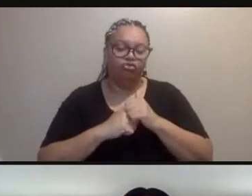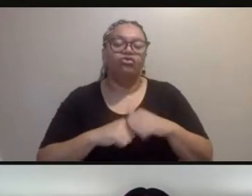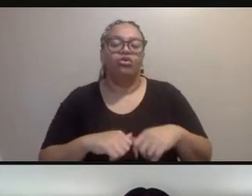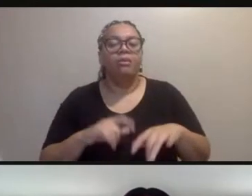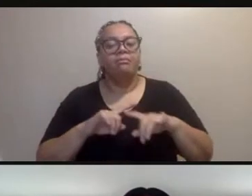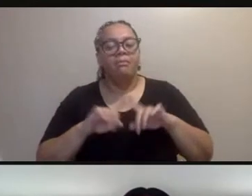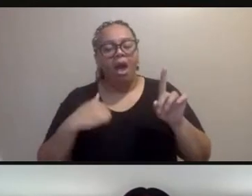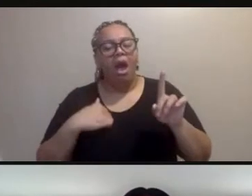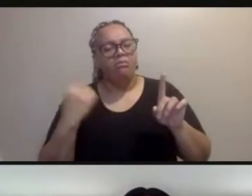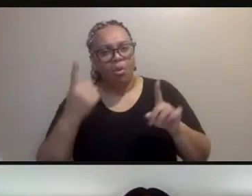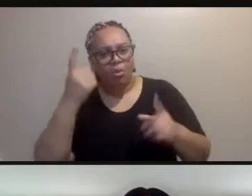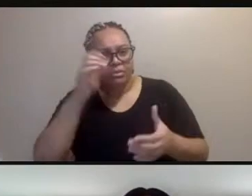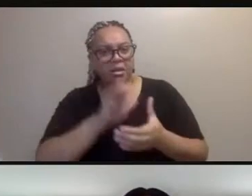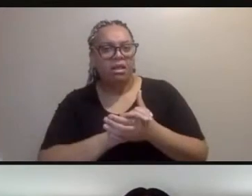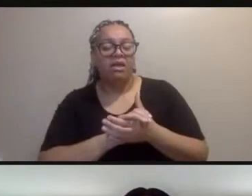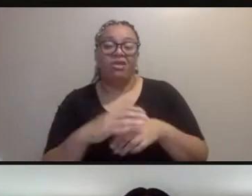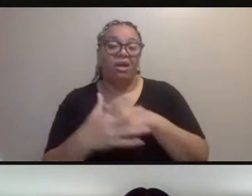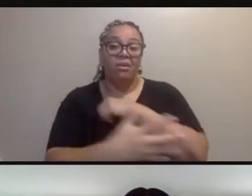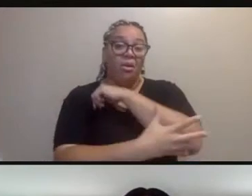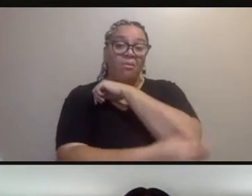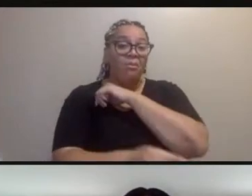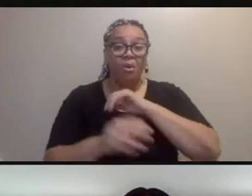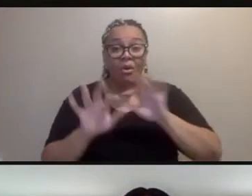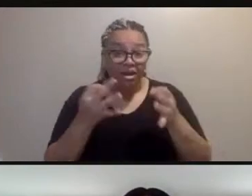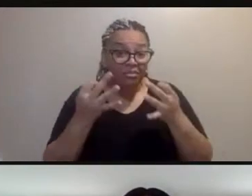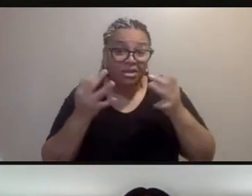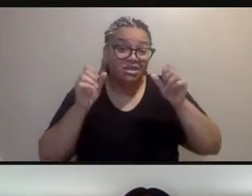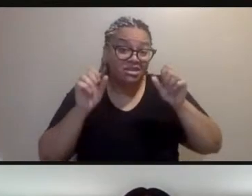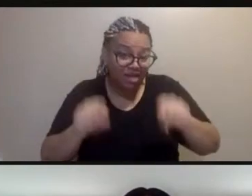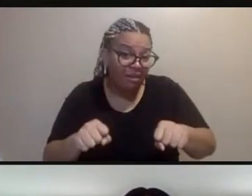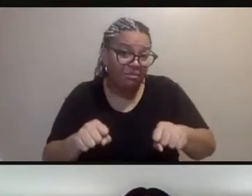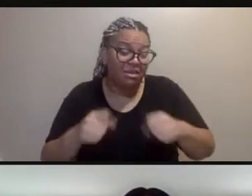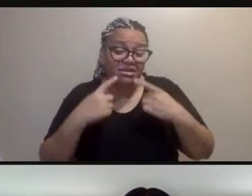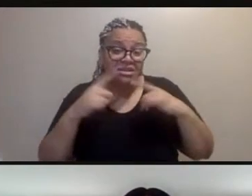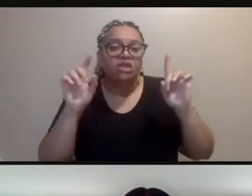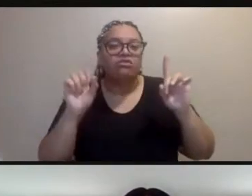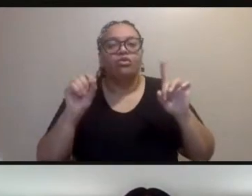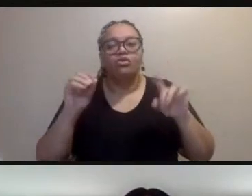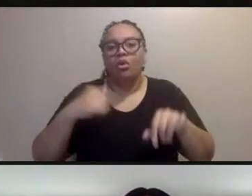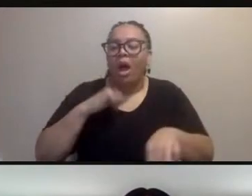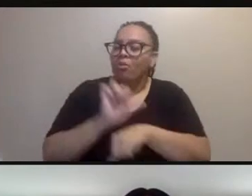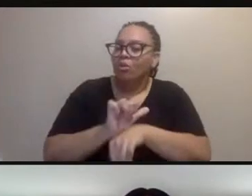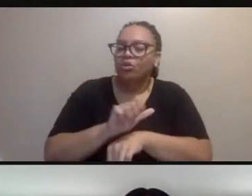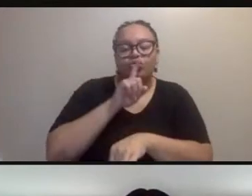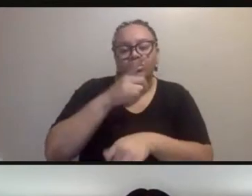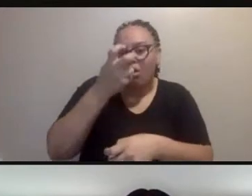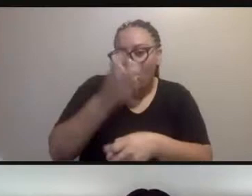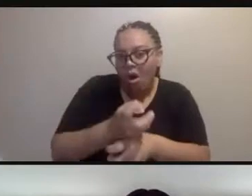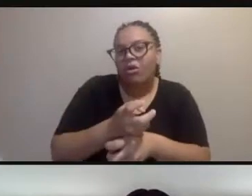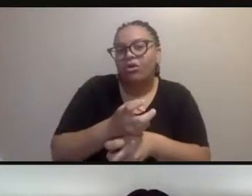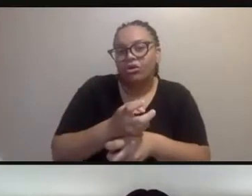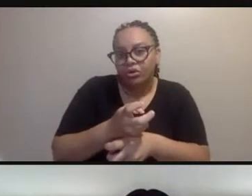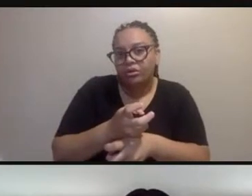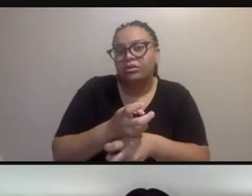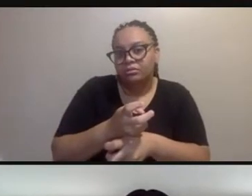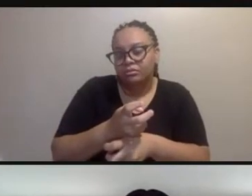THE SAME BACKGROUND BUT DIDN'T